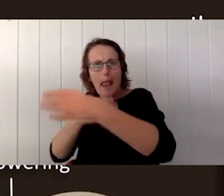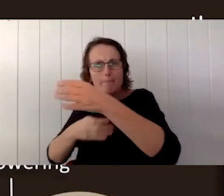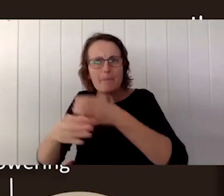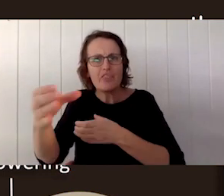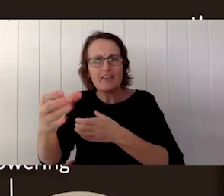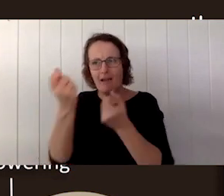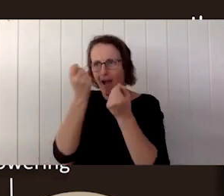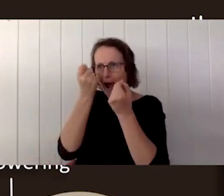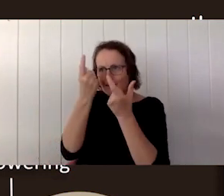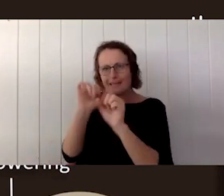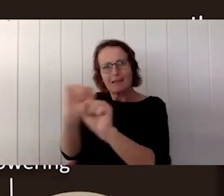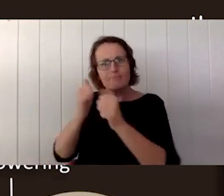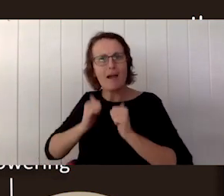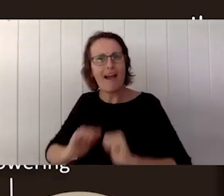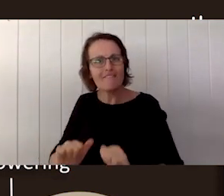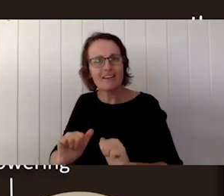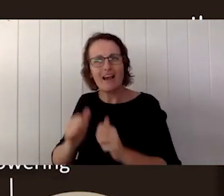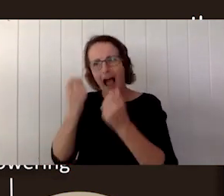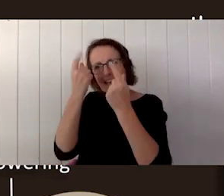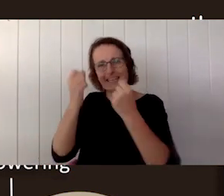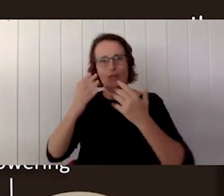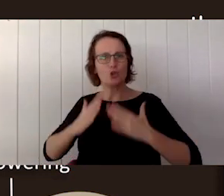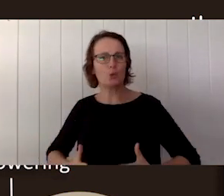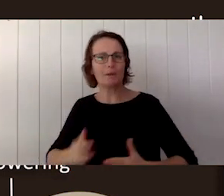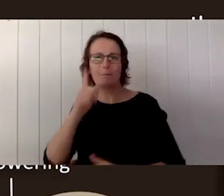human way into this? We do this with pragmatism. Because we know, unless